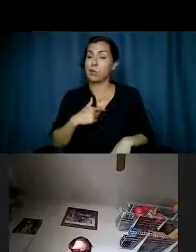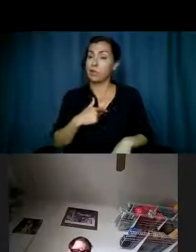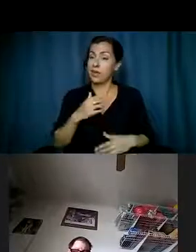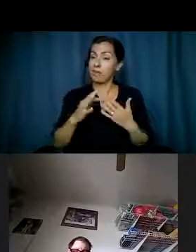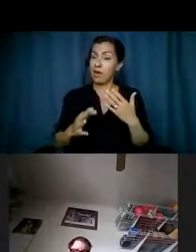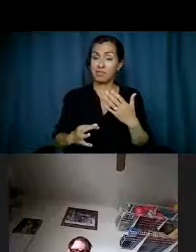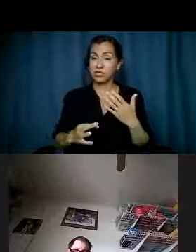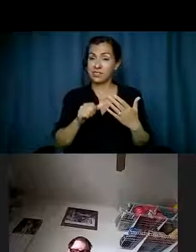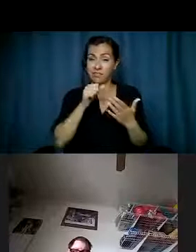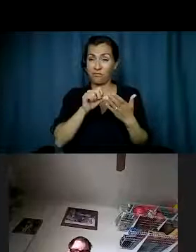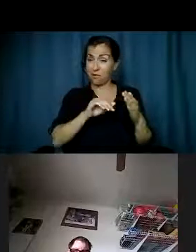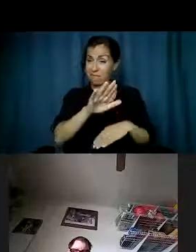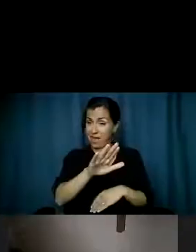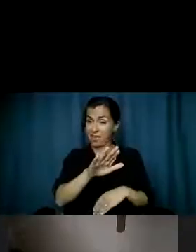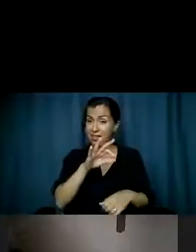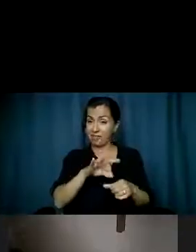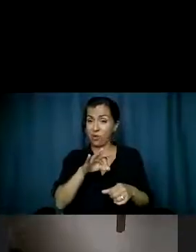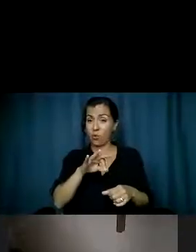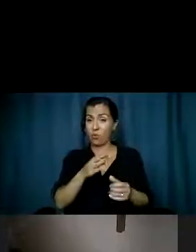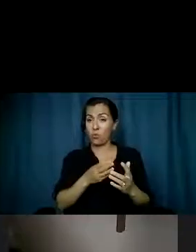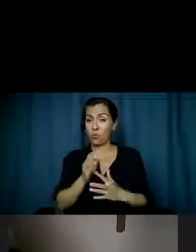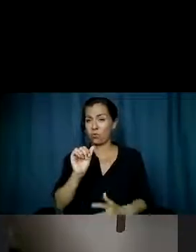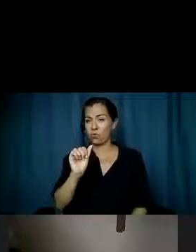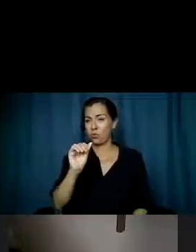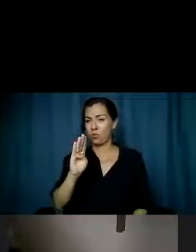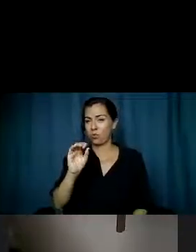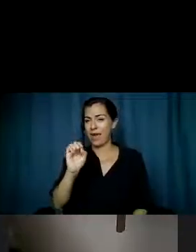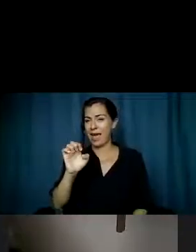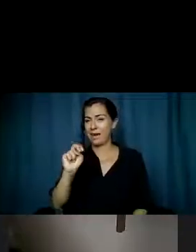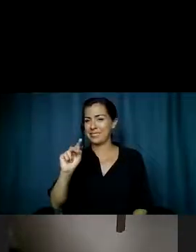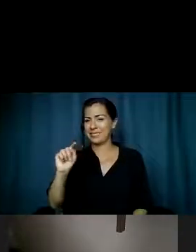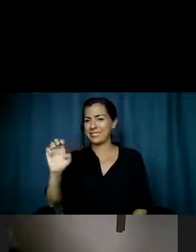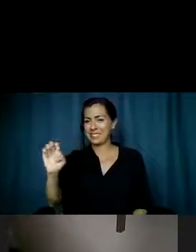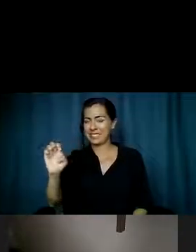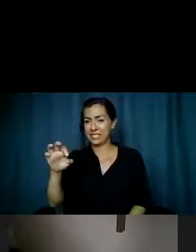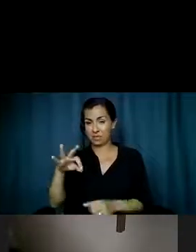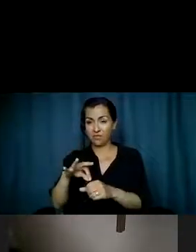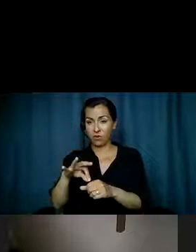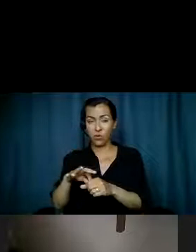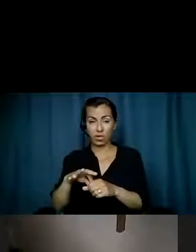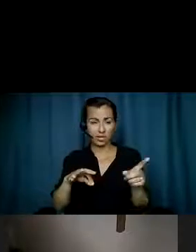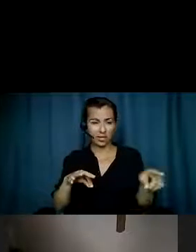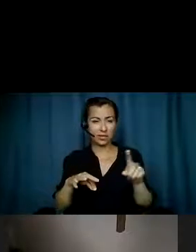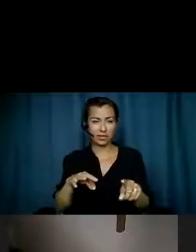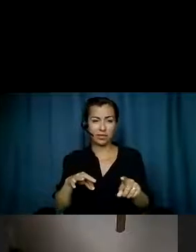There are many ways that overall voter turnout efforts can be accessible